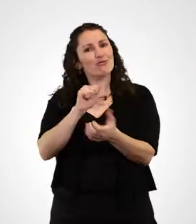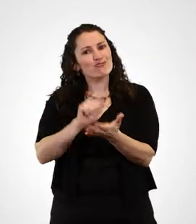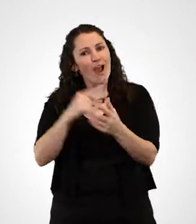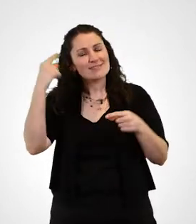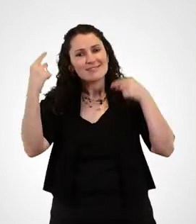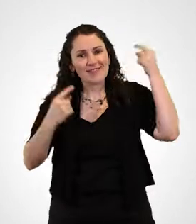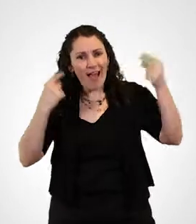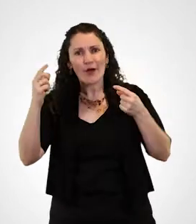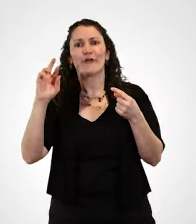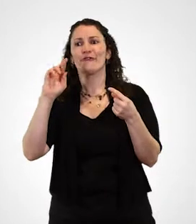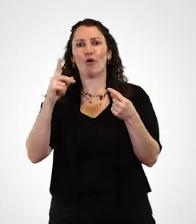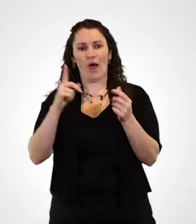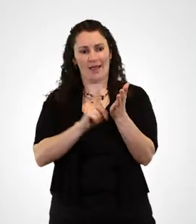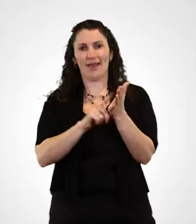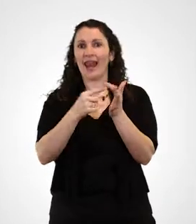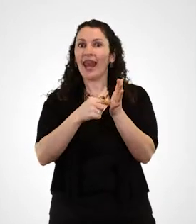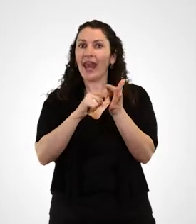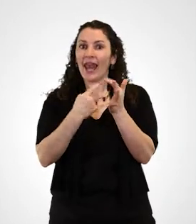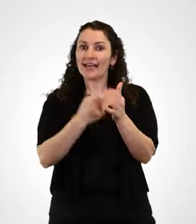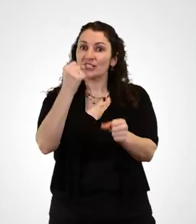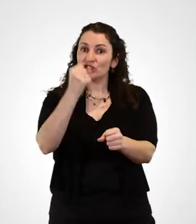that when somebody sees a ghost and it's scary